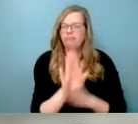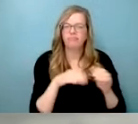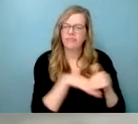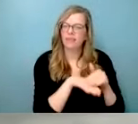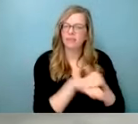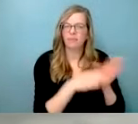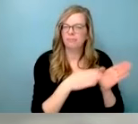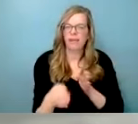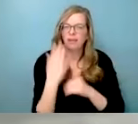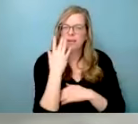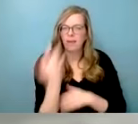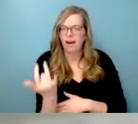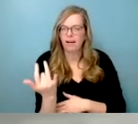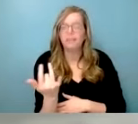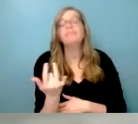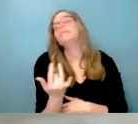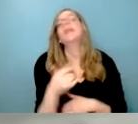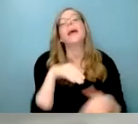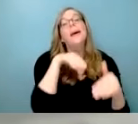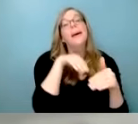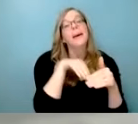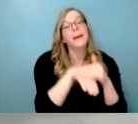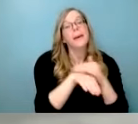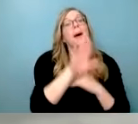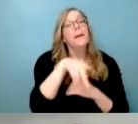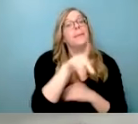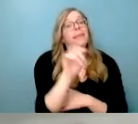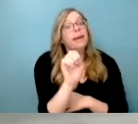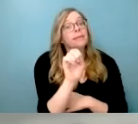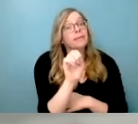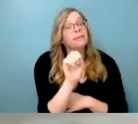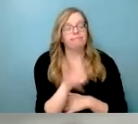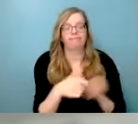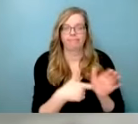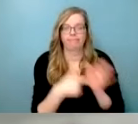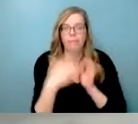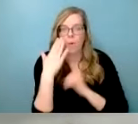well updates to accessibility plans are needed because they help focus in organization to